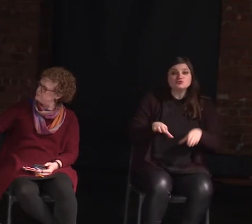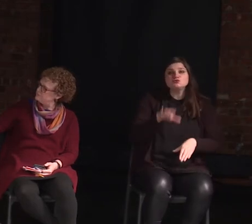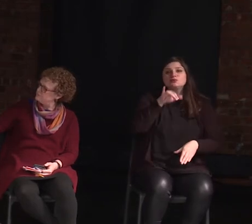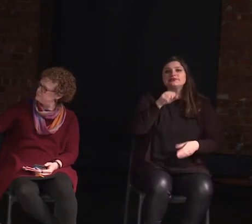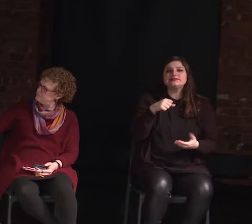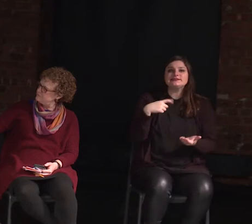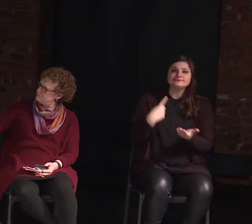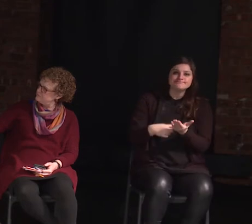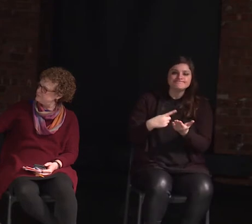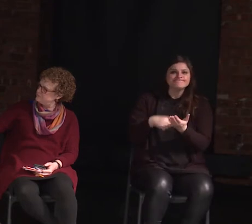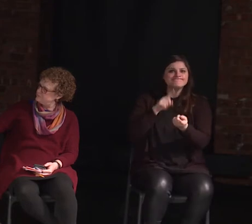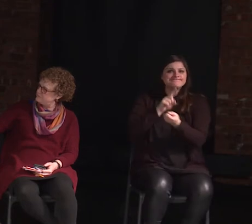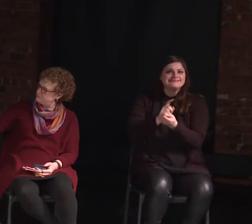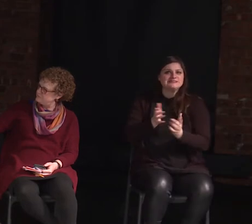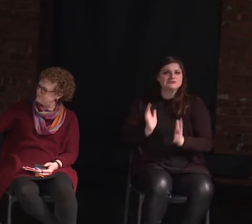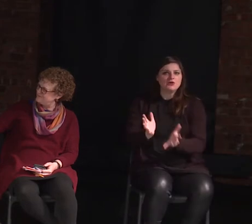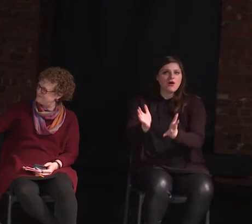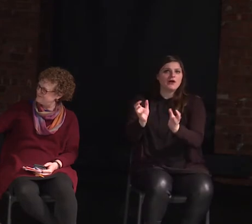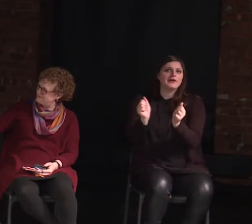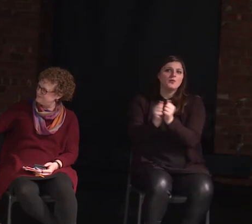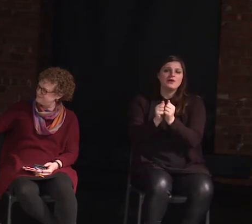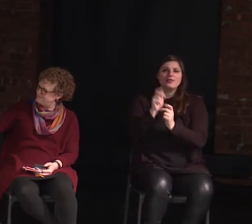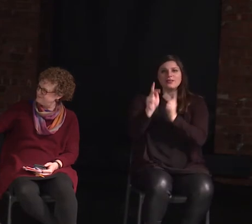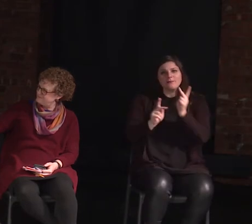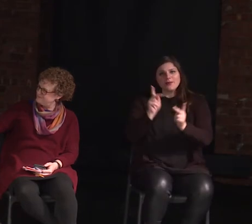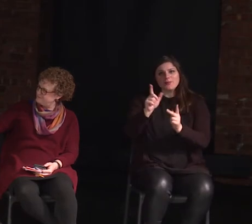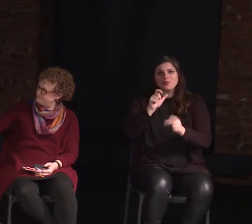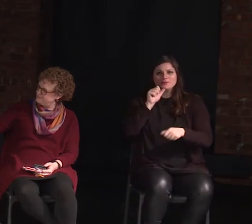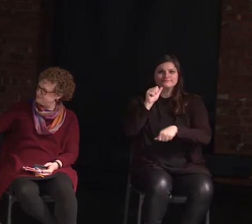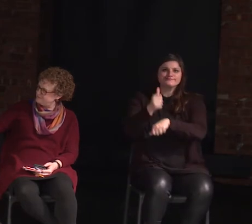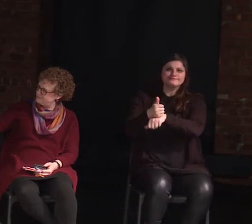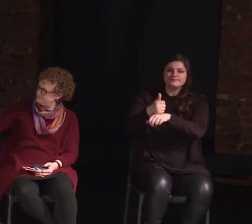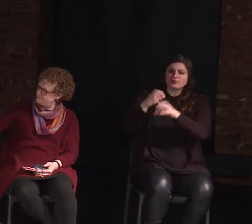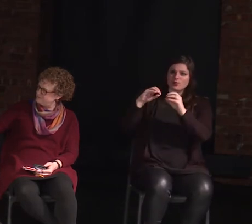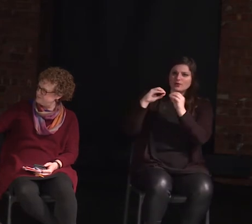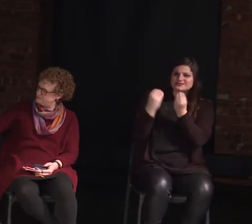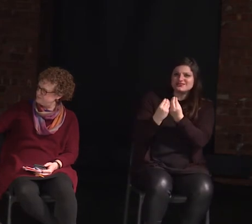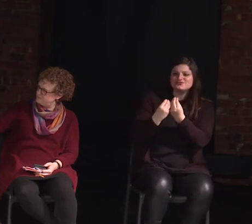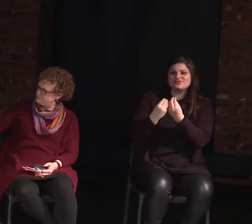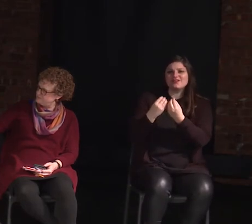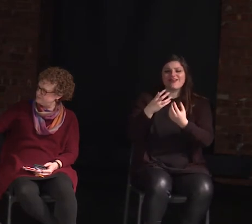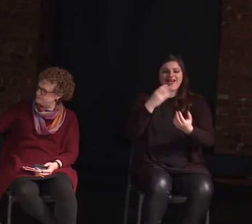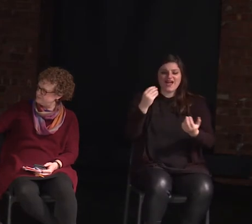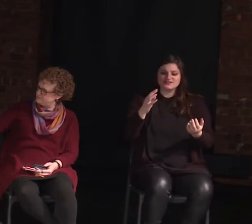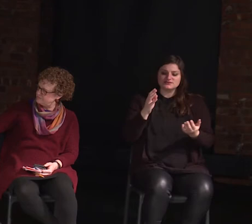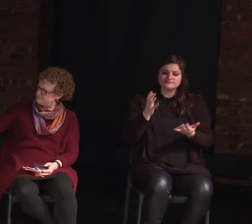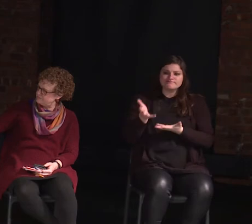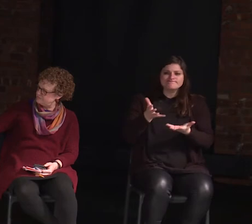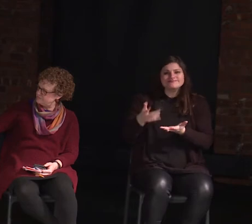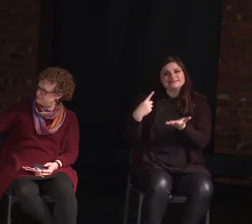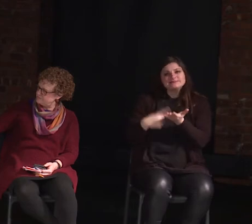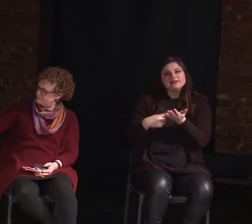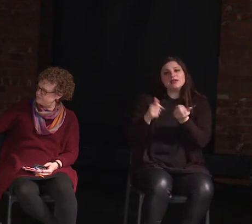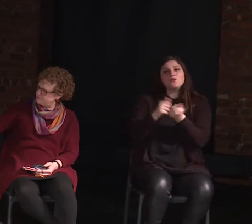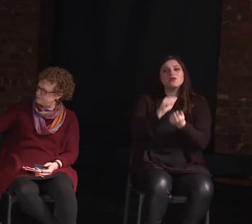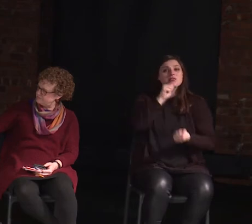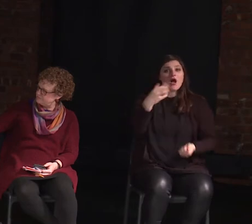pleased to say that we have some of our funders here on the panel. They certainly know this-- and talking to nonprofits about really looking at their own